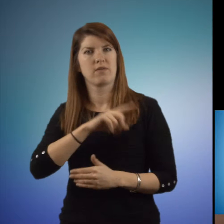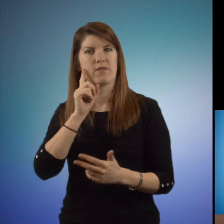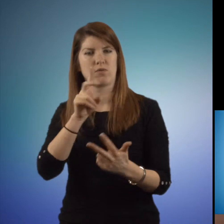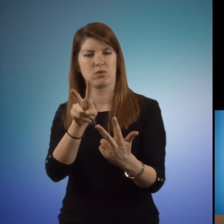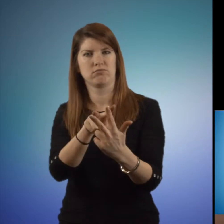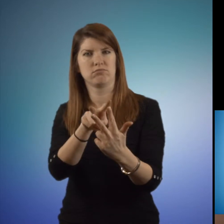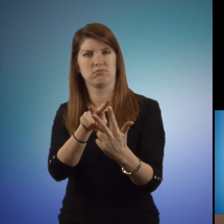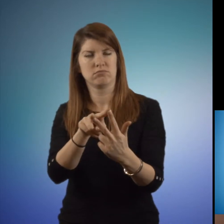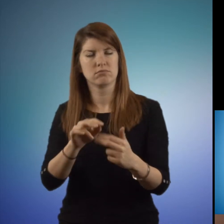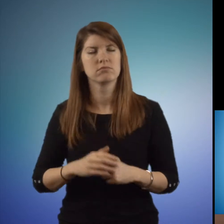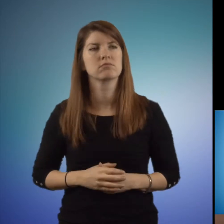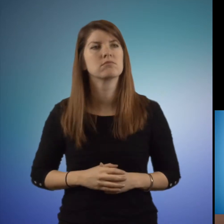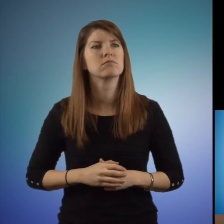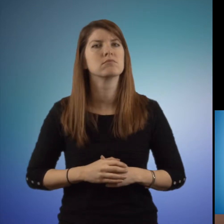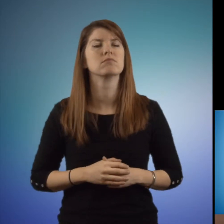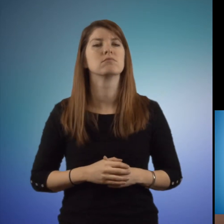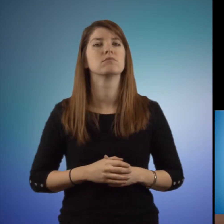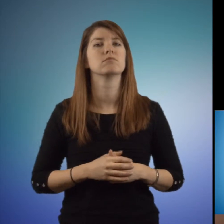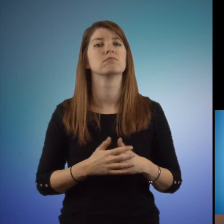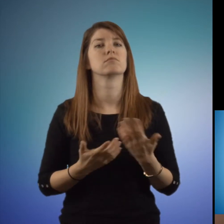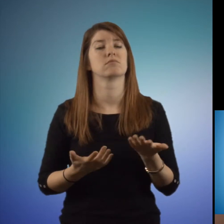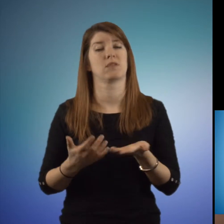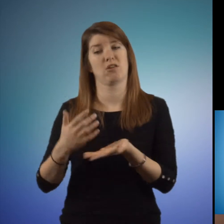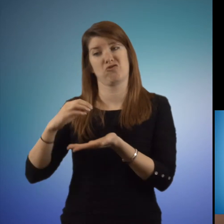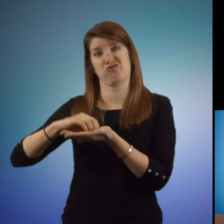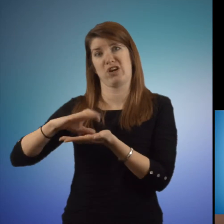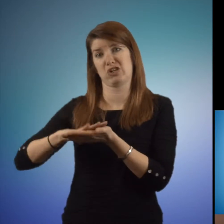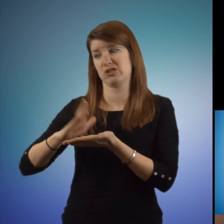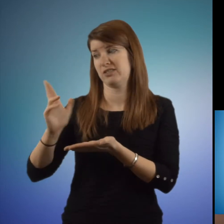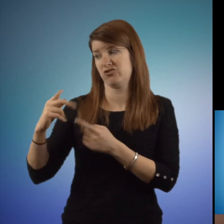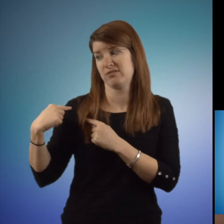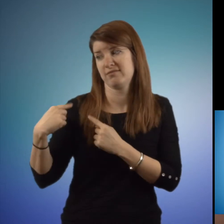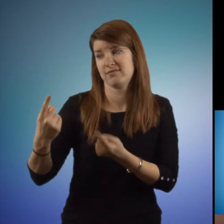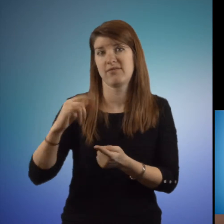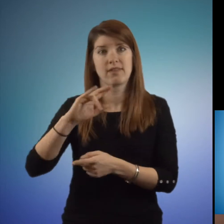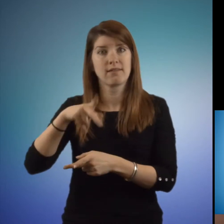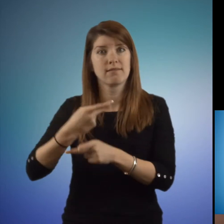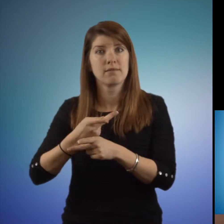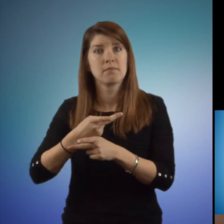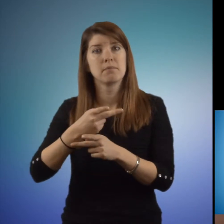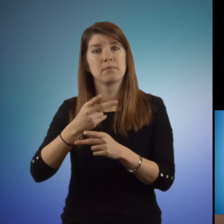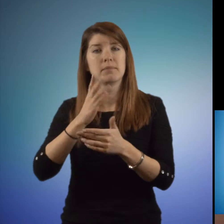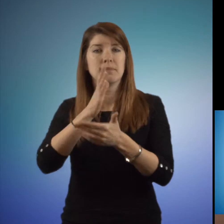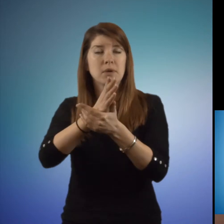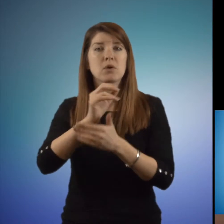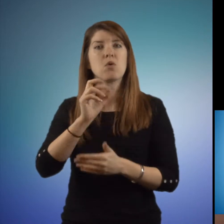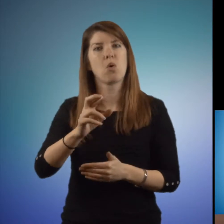a record of such an impairment or regarded as having such an impairment.